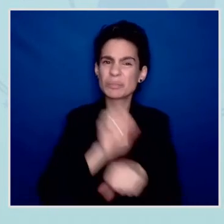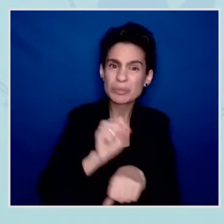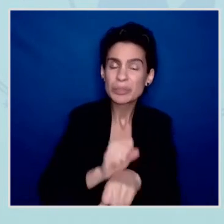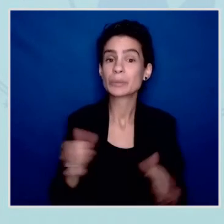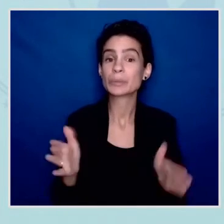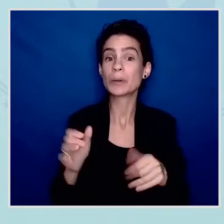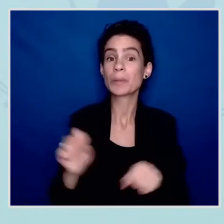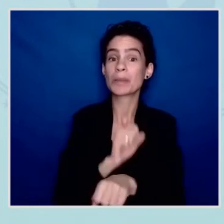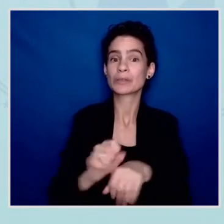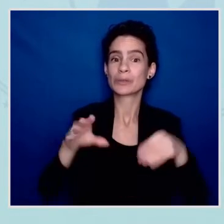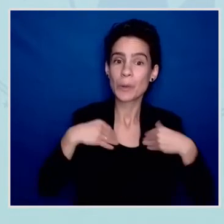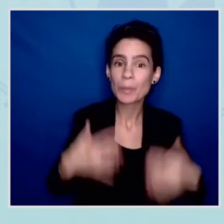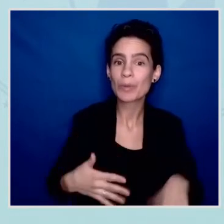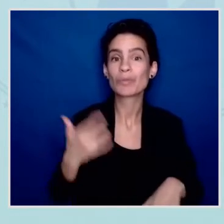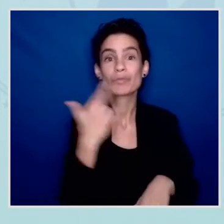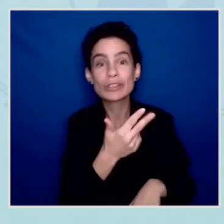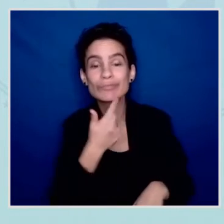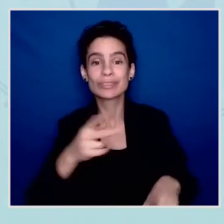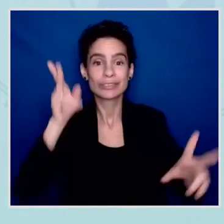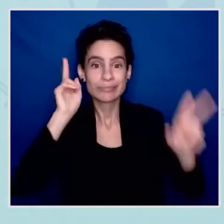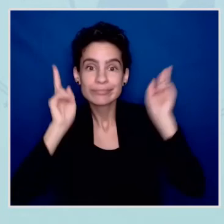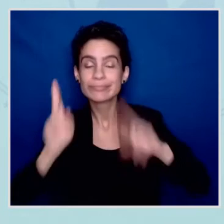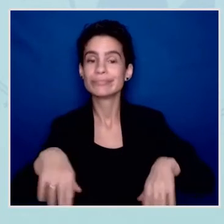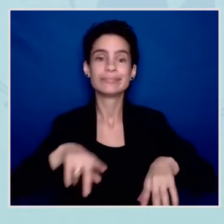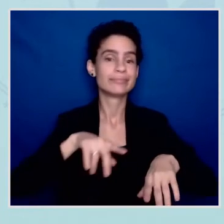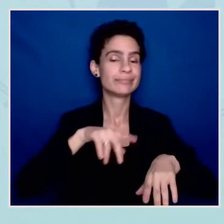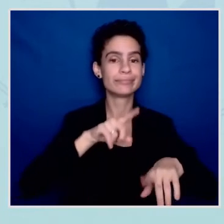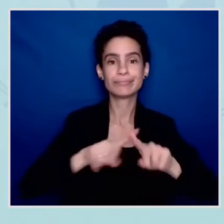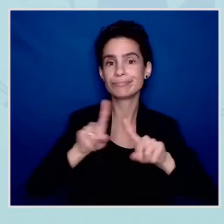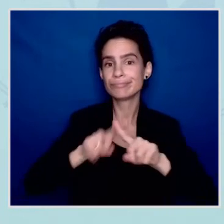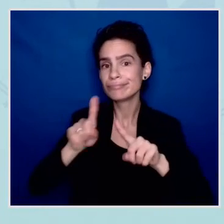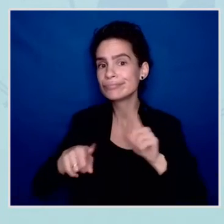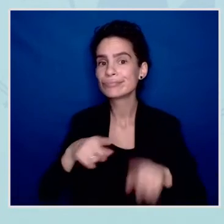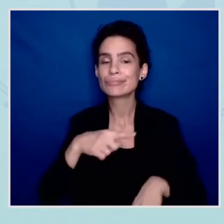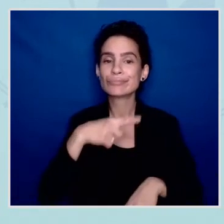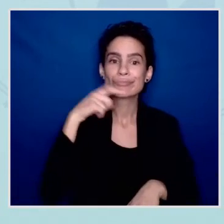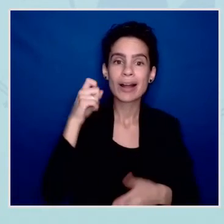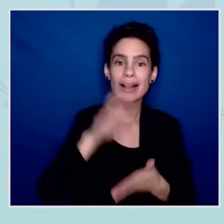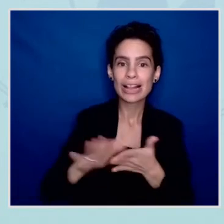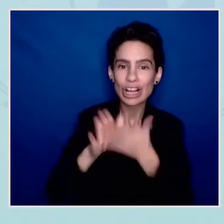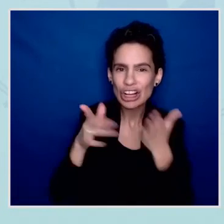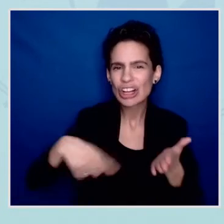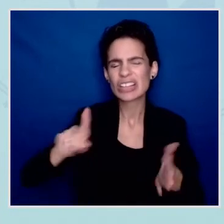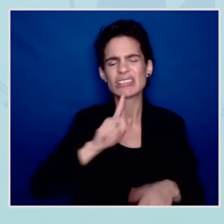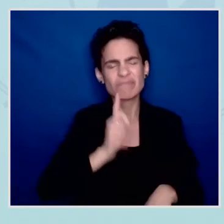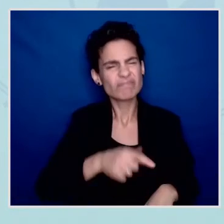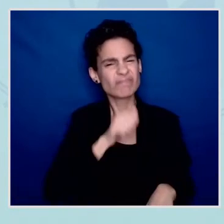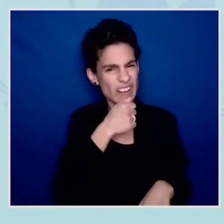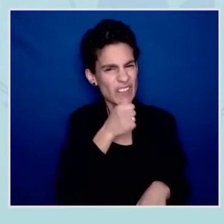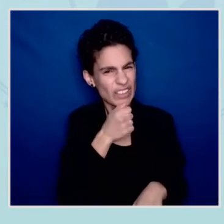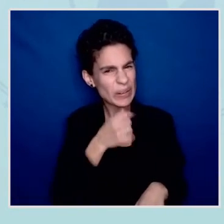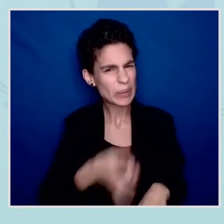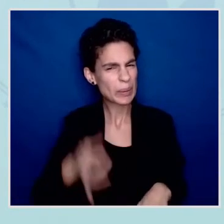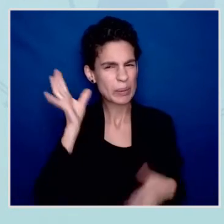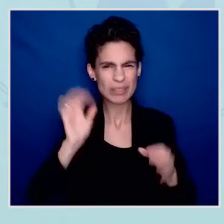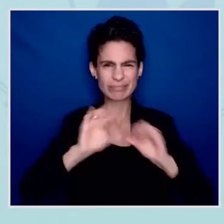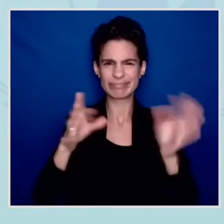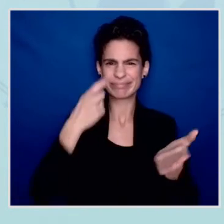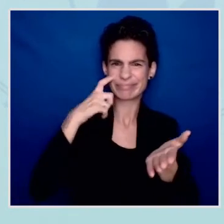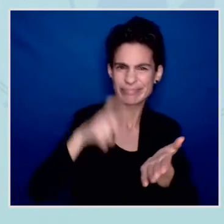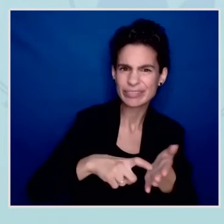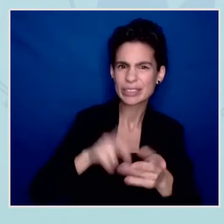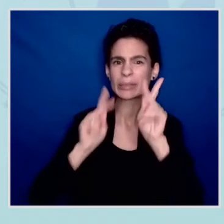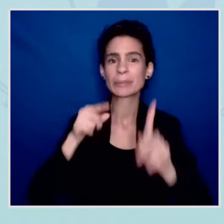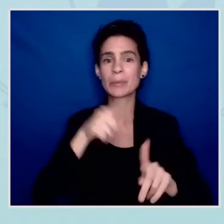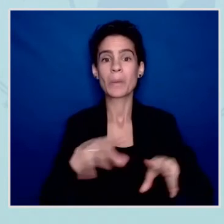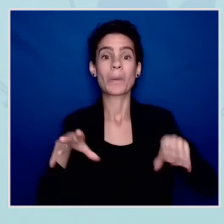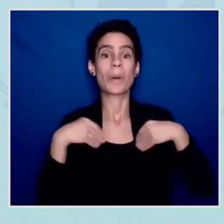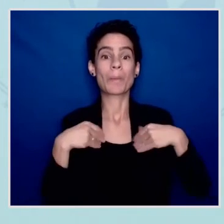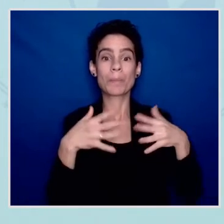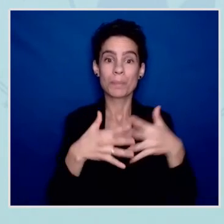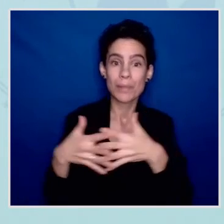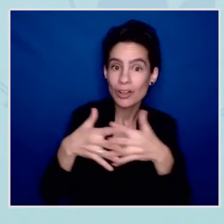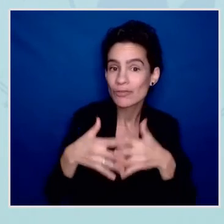OF THEIR FAMILIES FOR ALL OF US